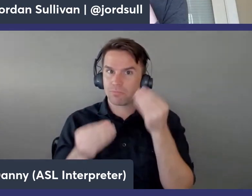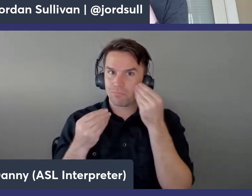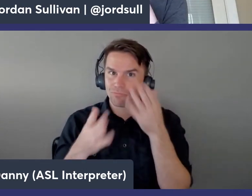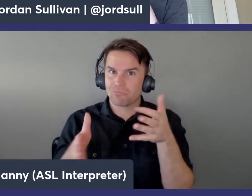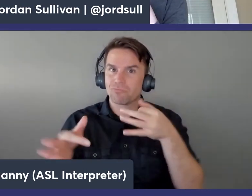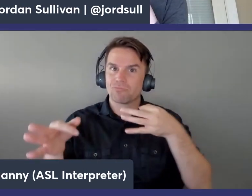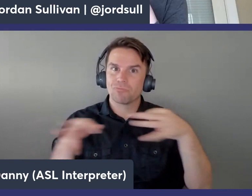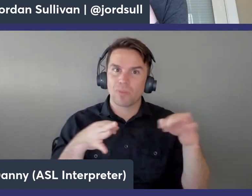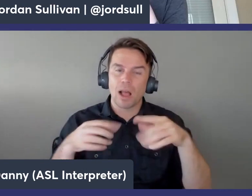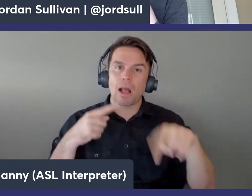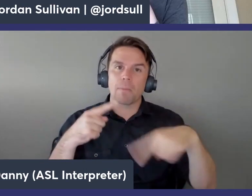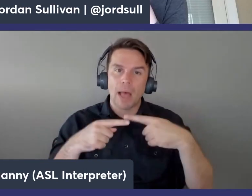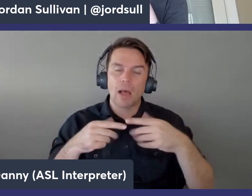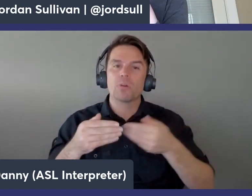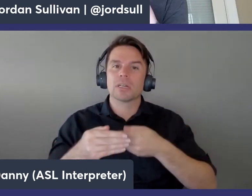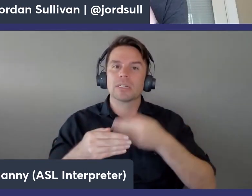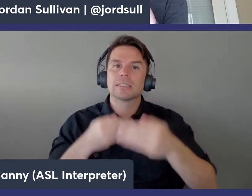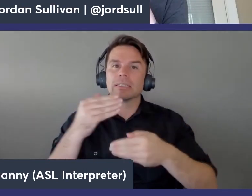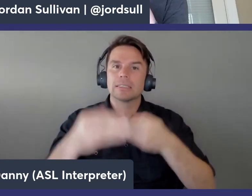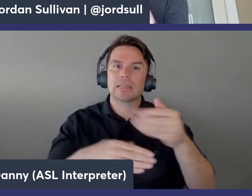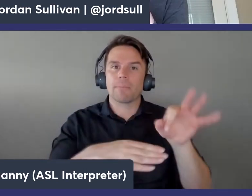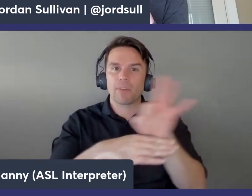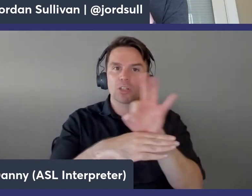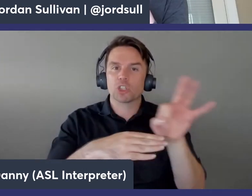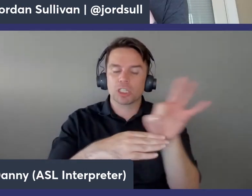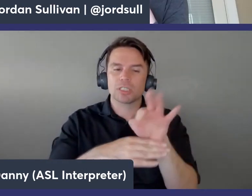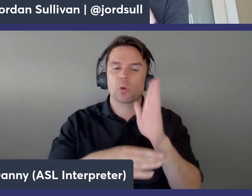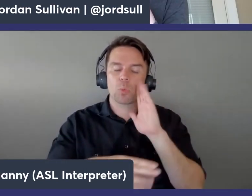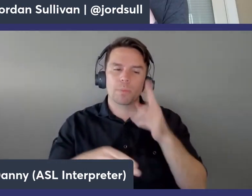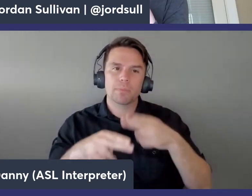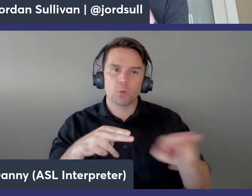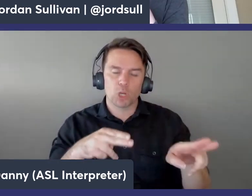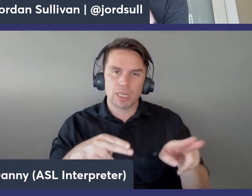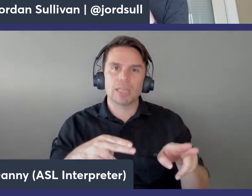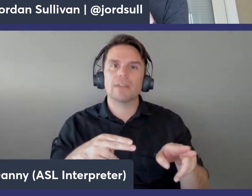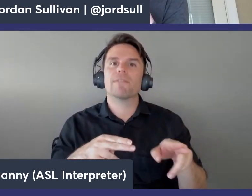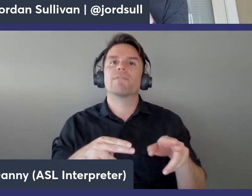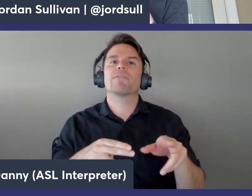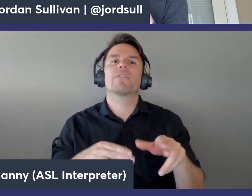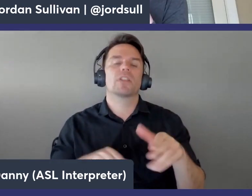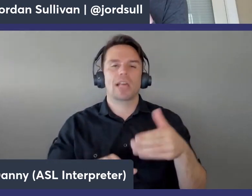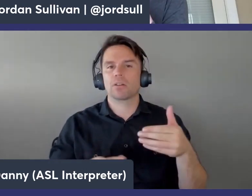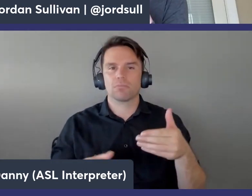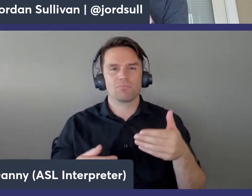and then it'll just be pretty brief. We'll go through kind of the intro portion of the workshop.